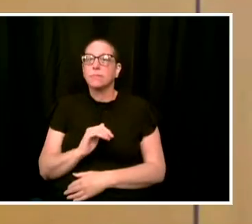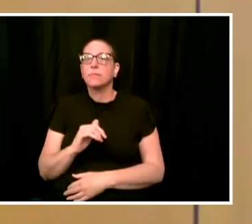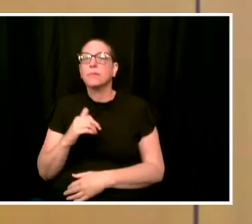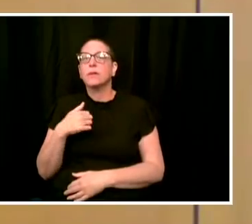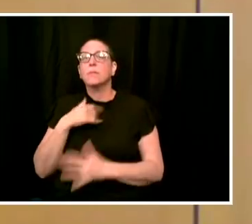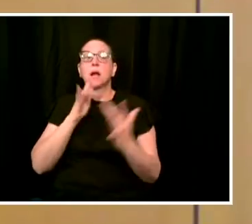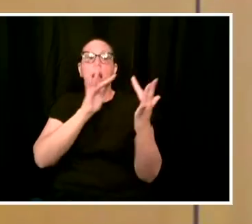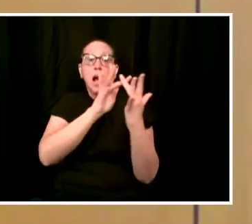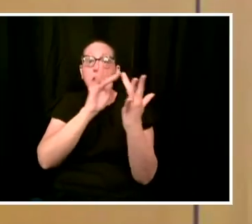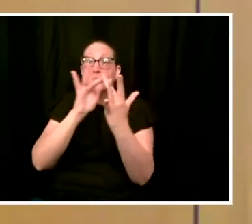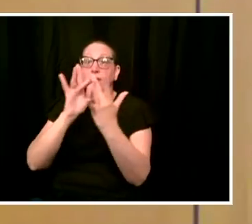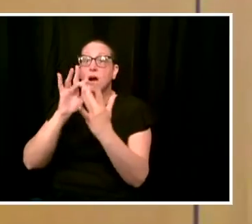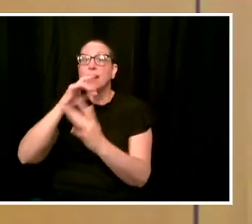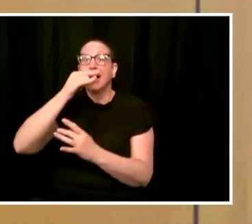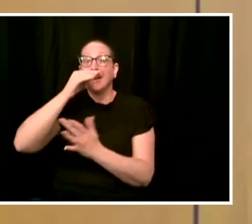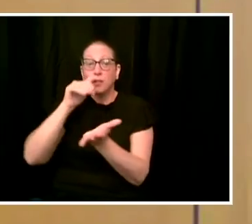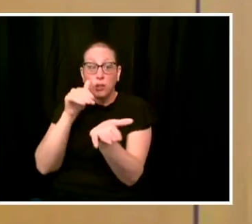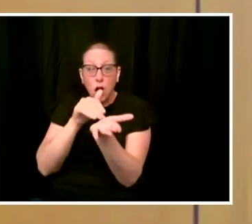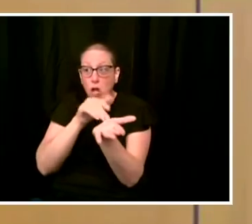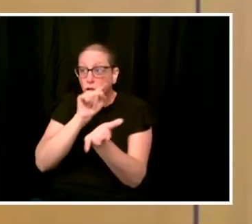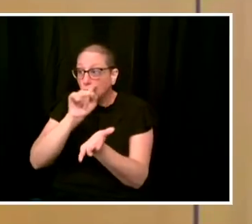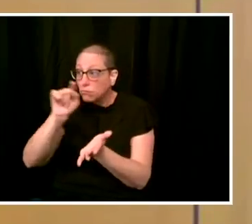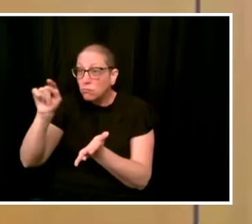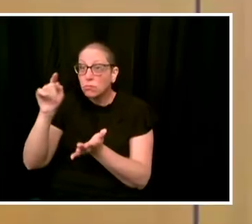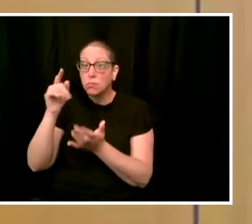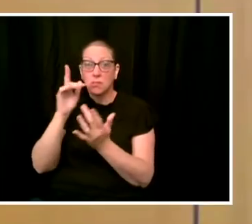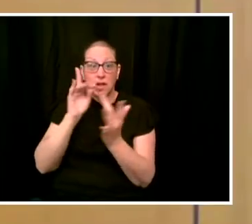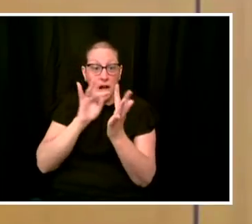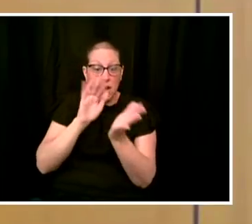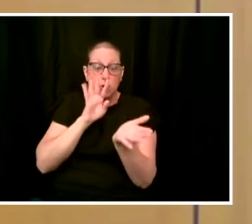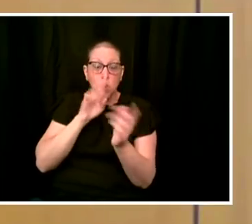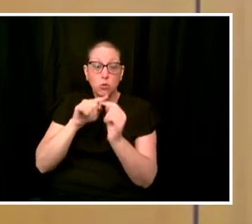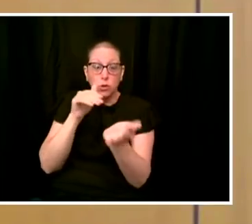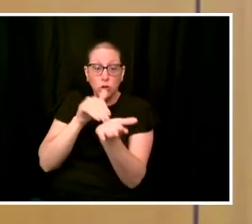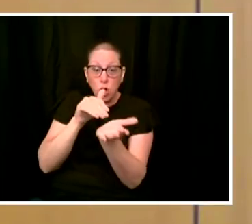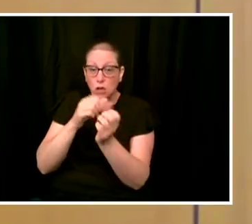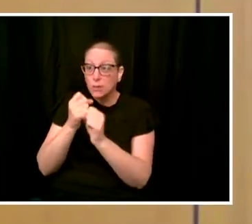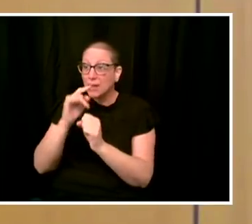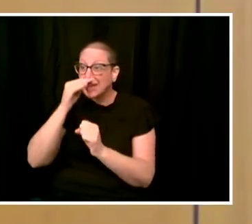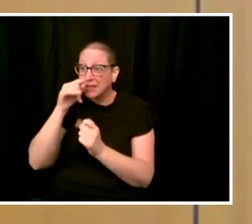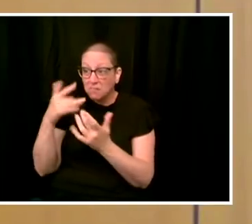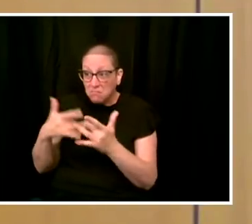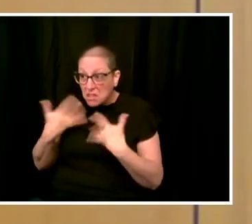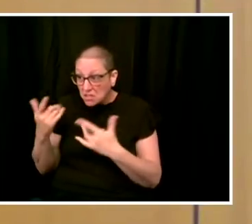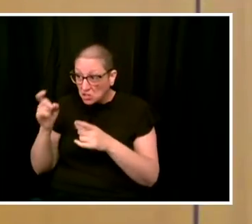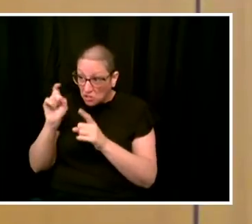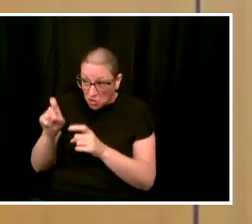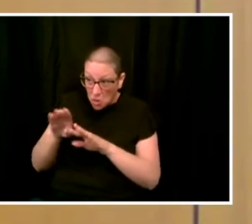REACHING OUT TO PEDIATRICIANS AND AS IT EMERGES AND